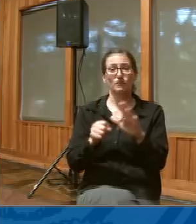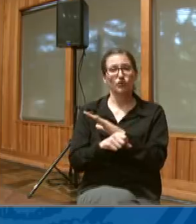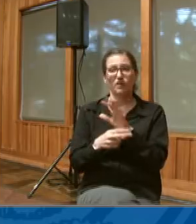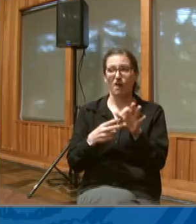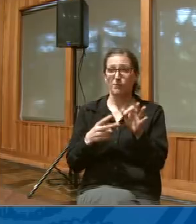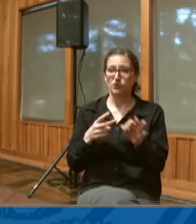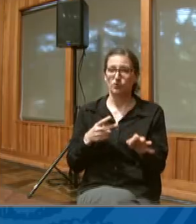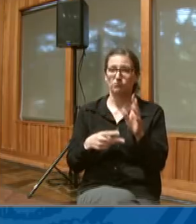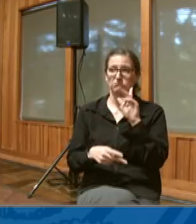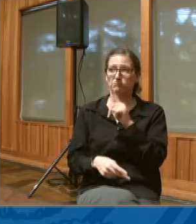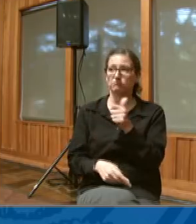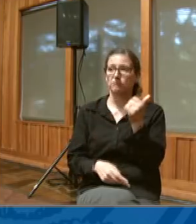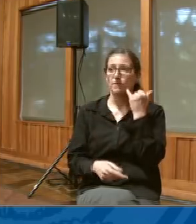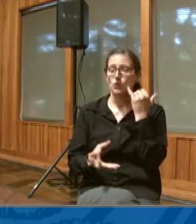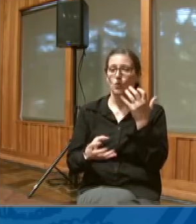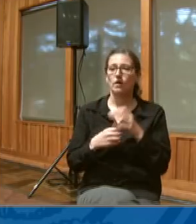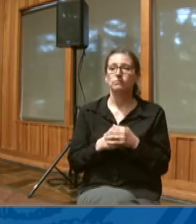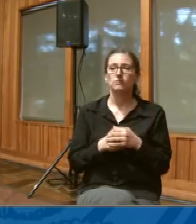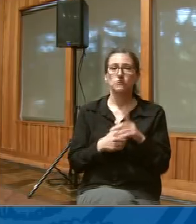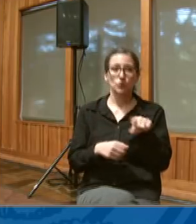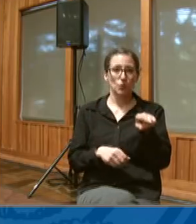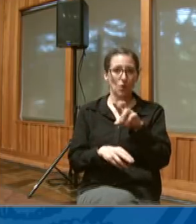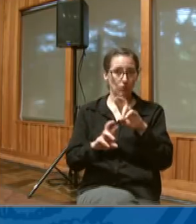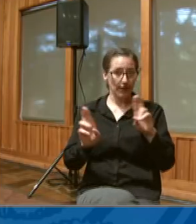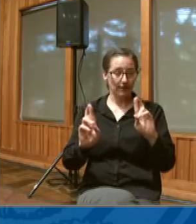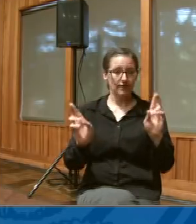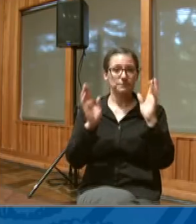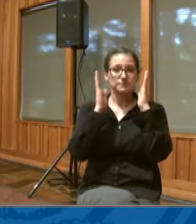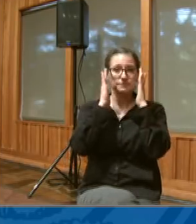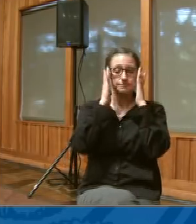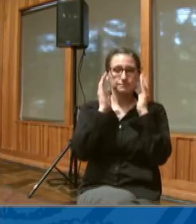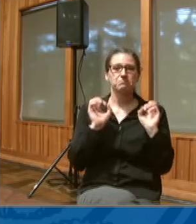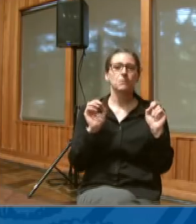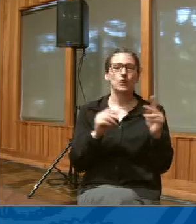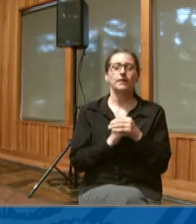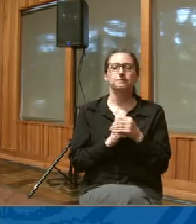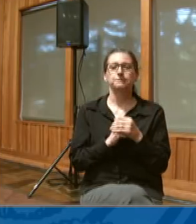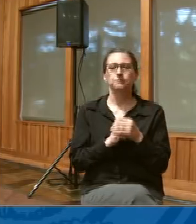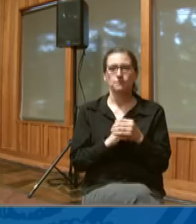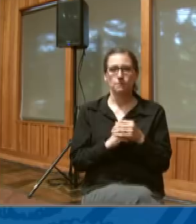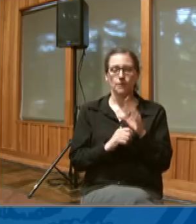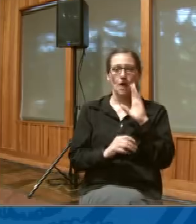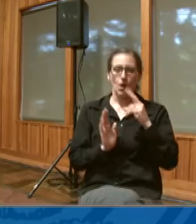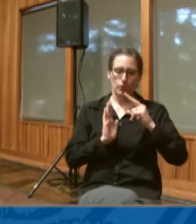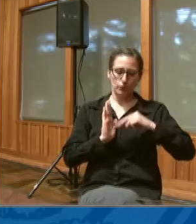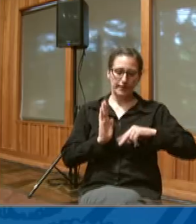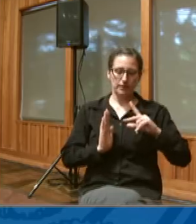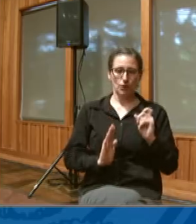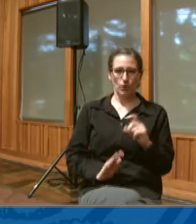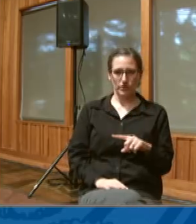ALL RESPONSES ARE ANONYMOUS. WE GAVE THEM OUT RANDOMLY. THIS IS TOTALLY OPTIONAL.